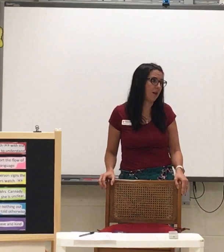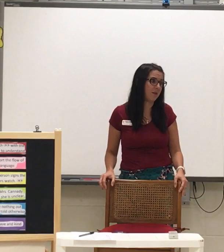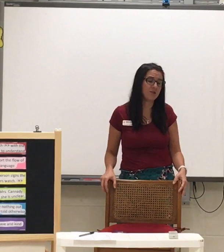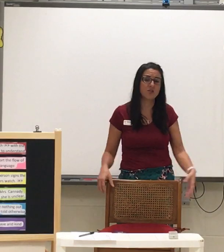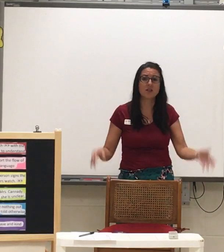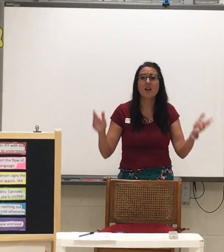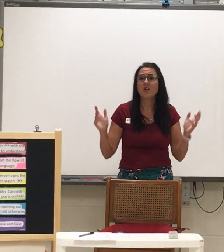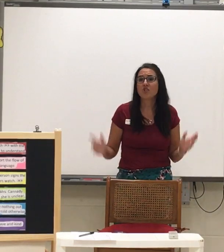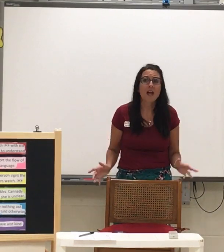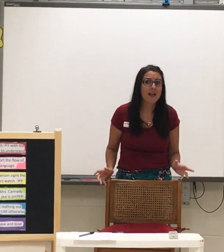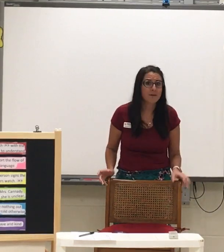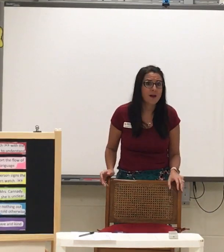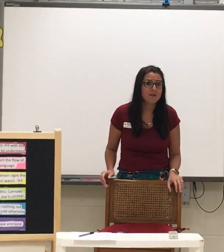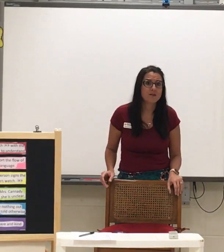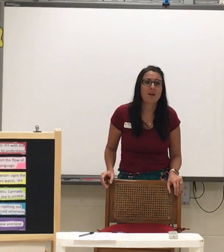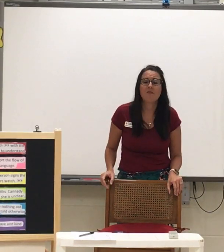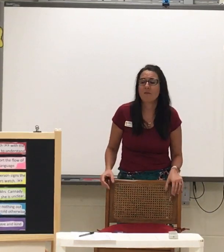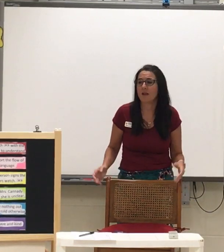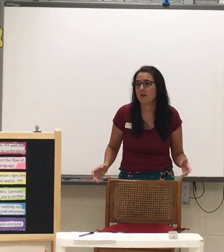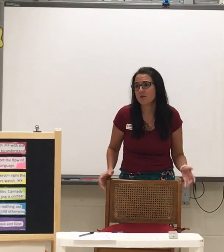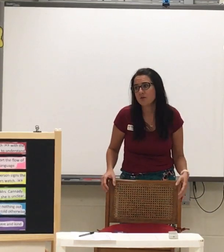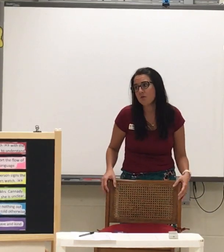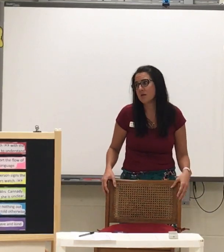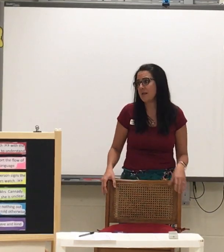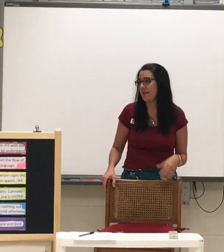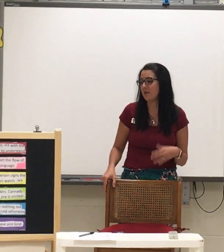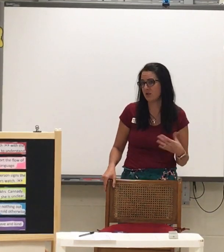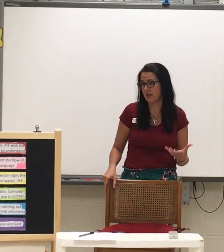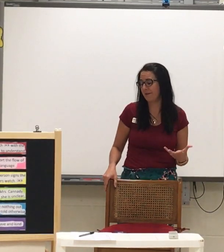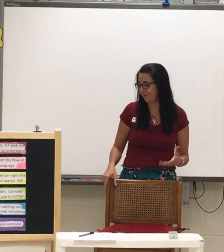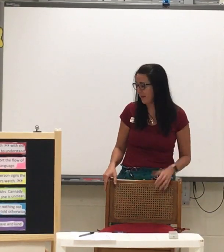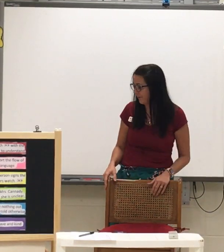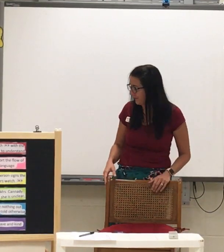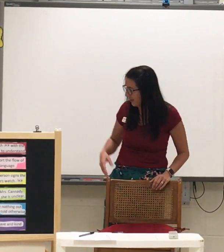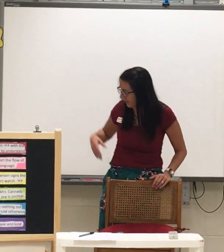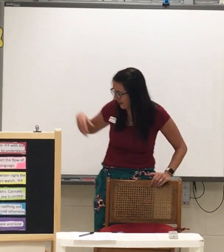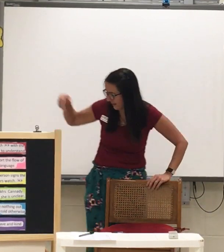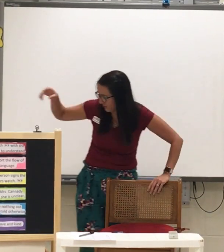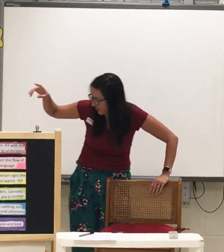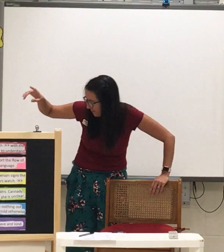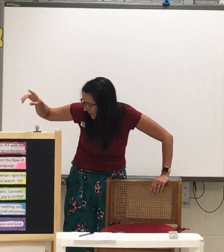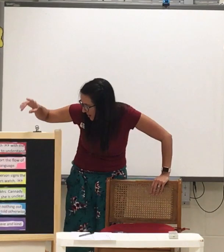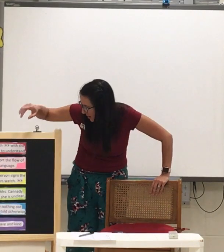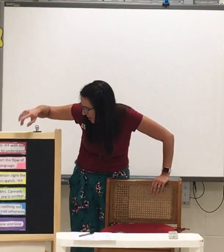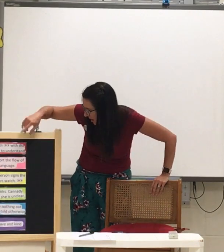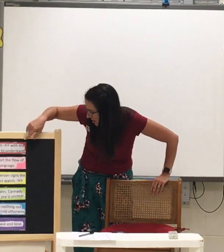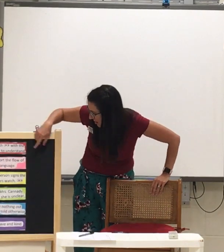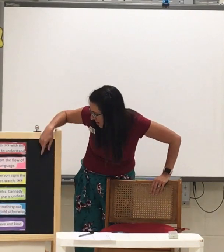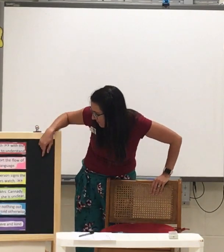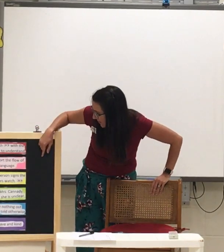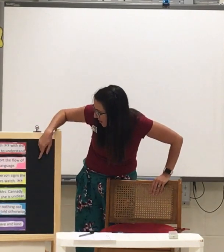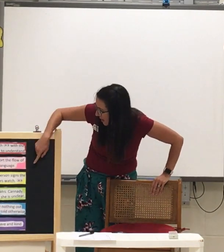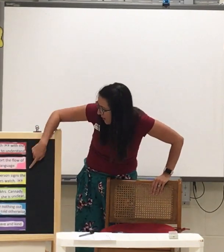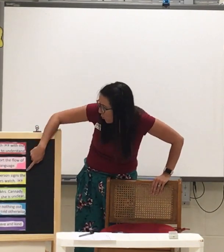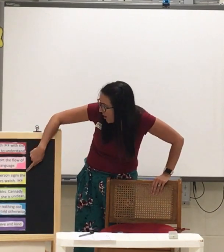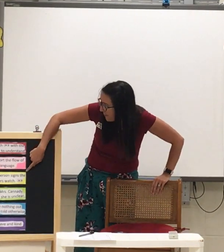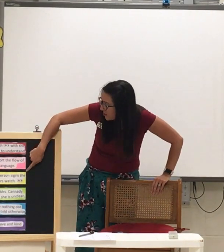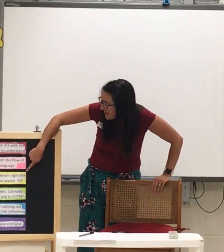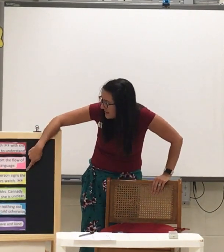a lot of it's just chatting about stuff making up stories and just one person